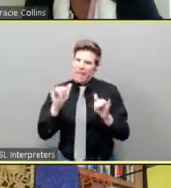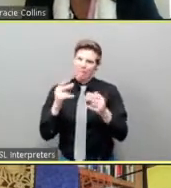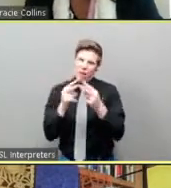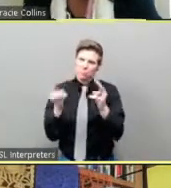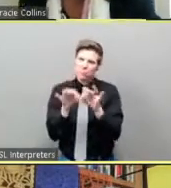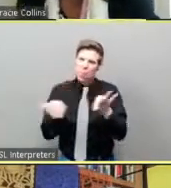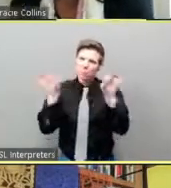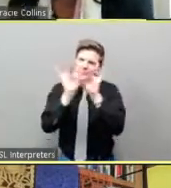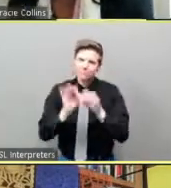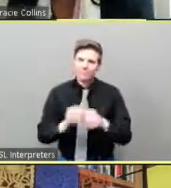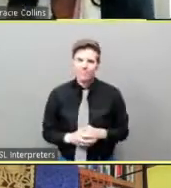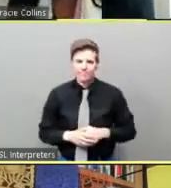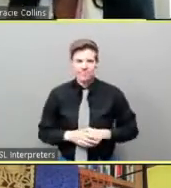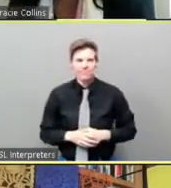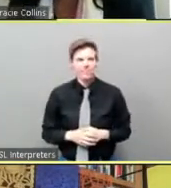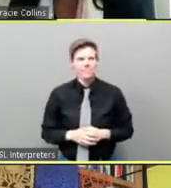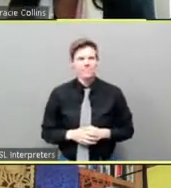and many thanks to mr Sandoval